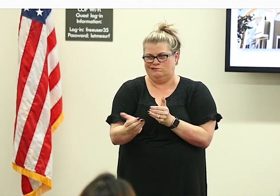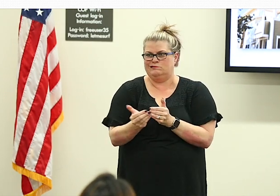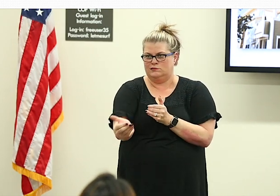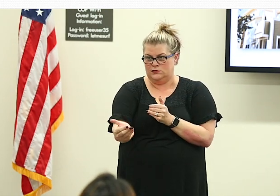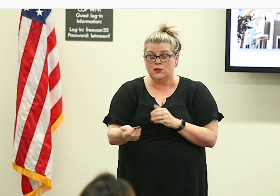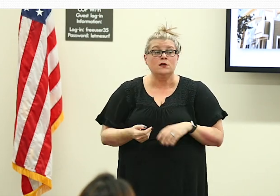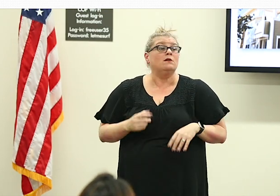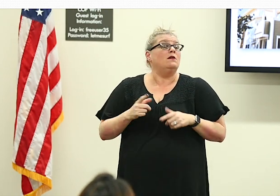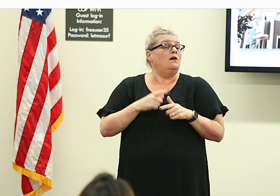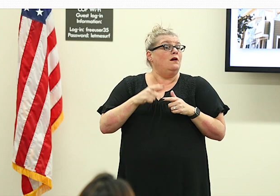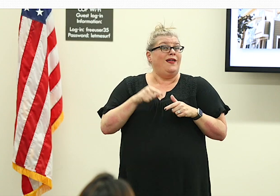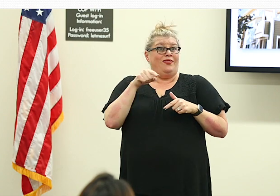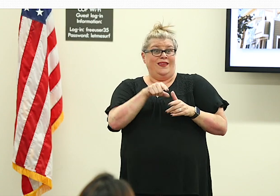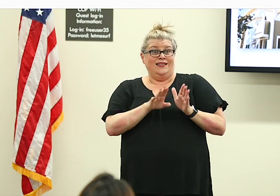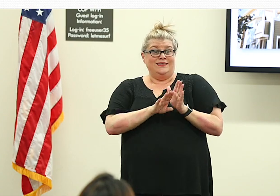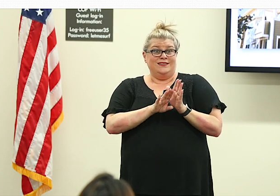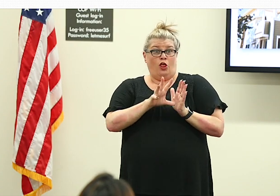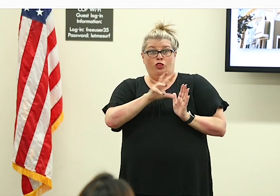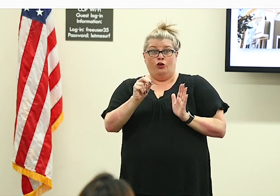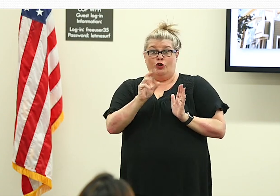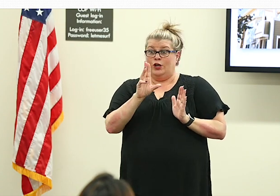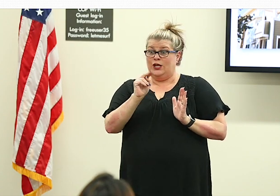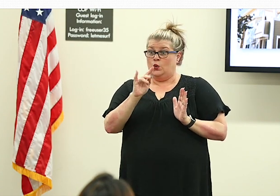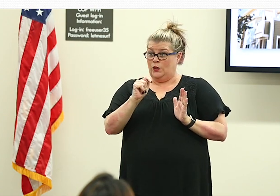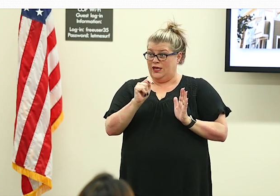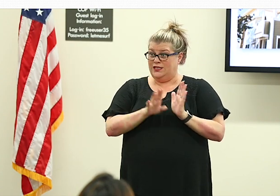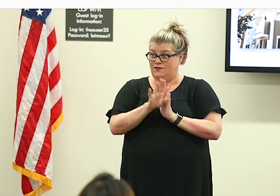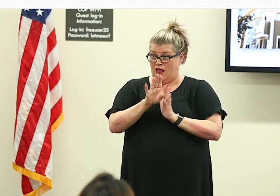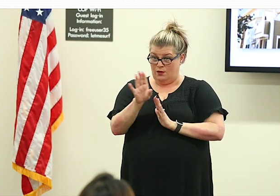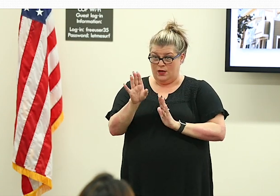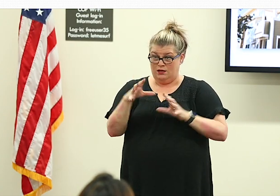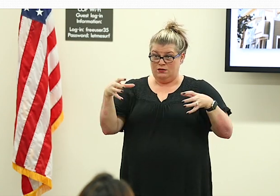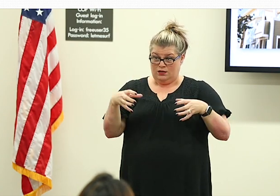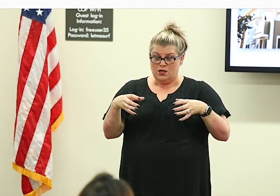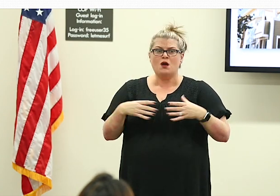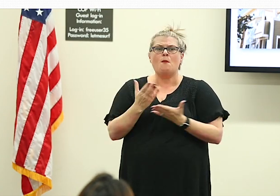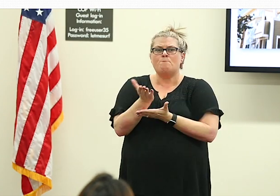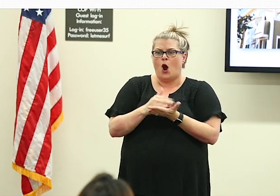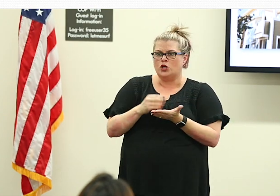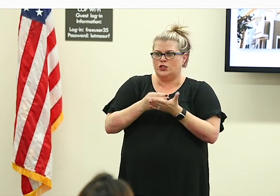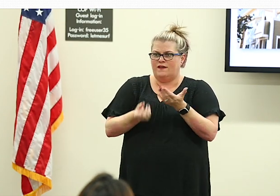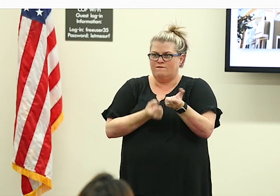And this development, this 30-unit development, is partially funded by the City of Fremont.